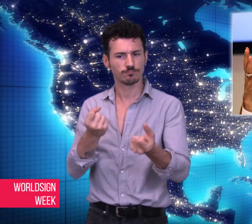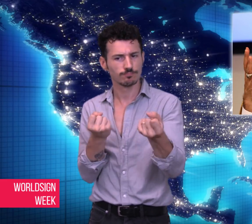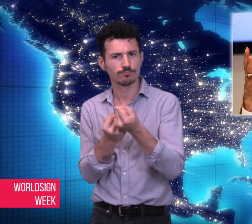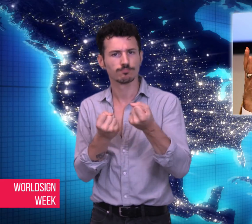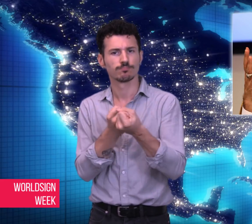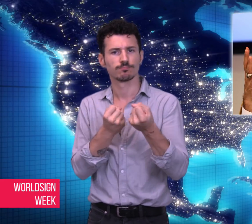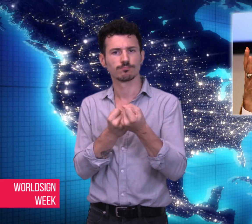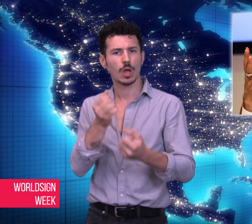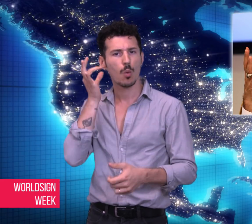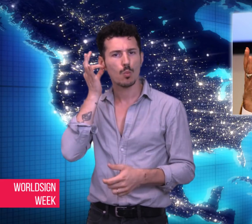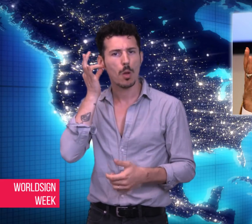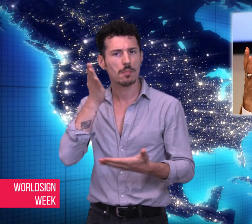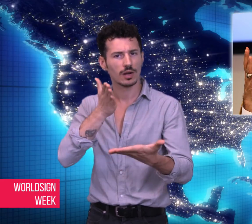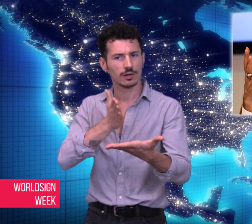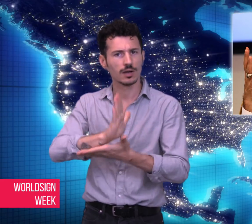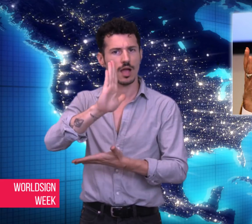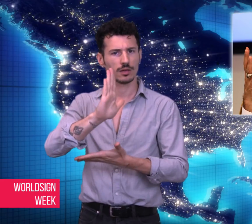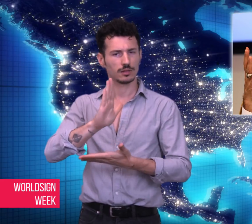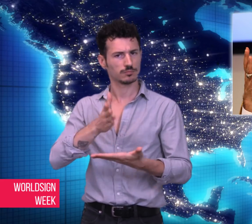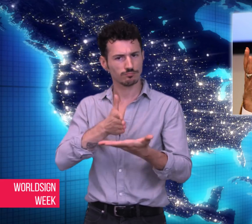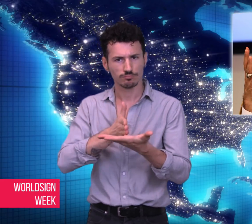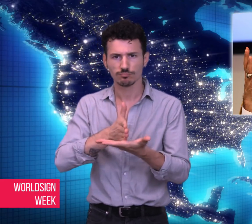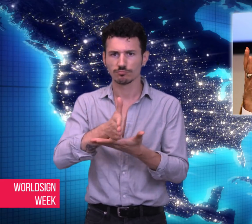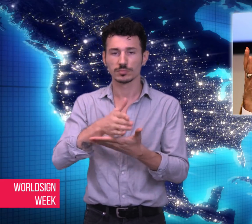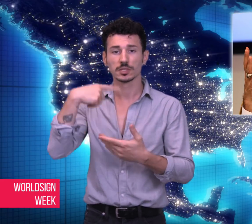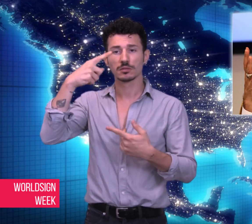schools to other countries, and